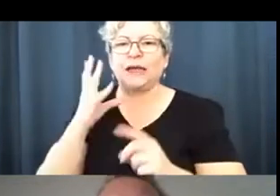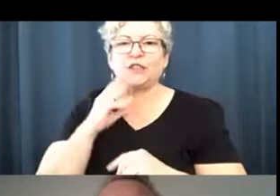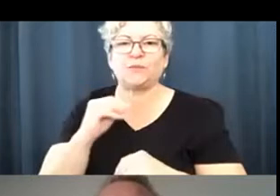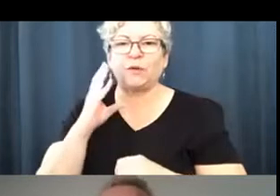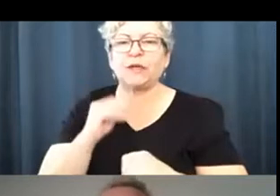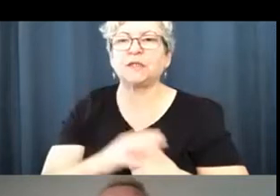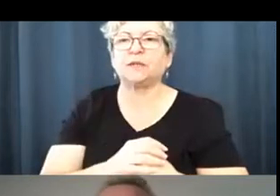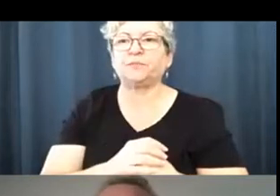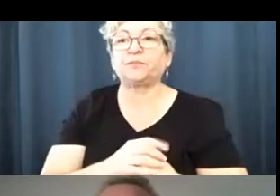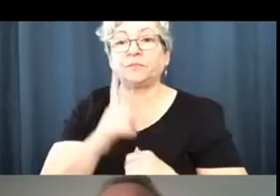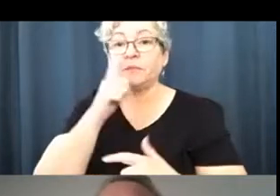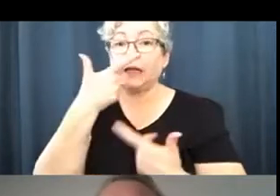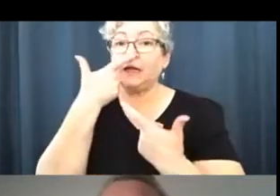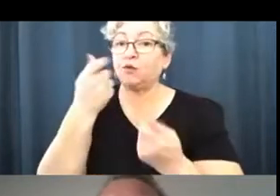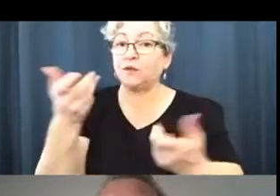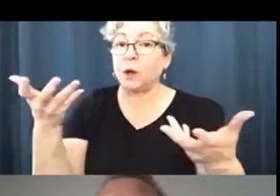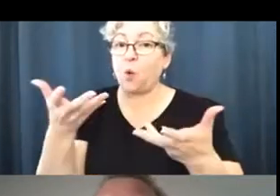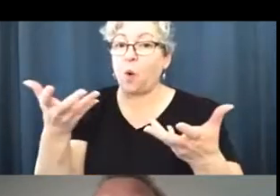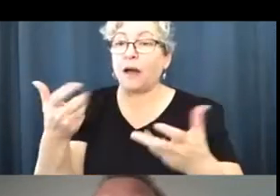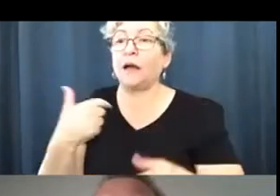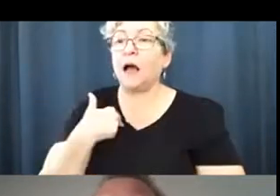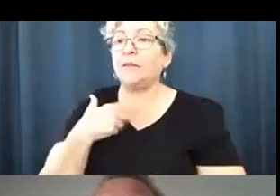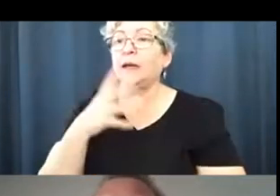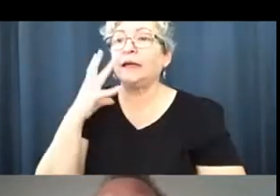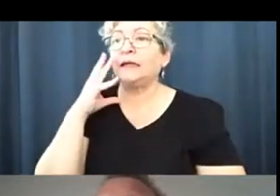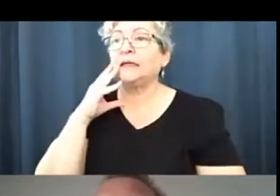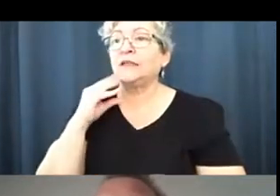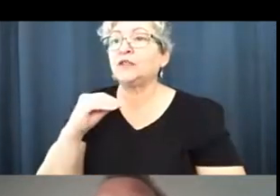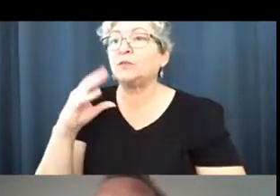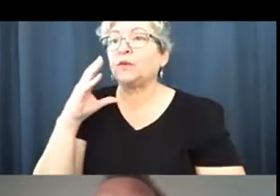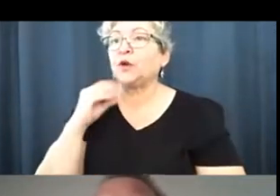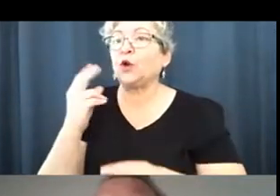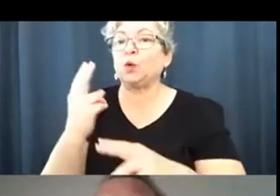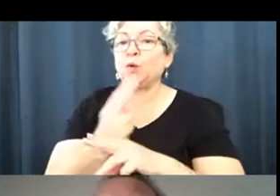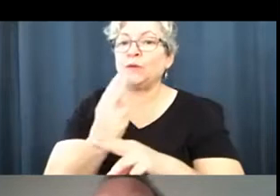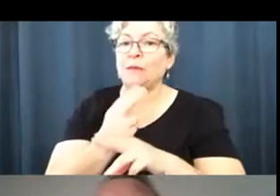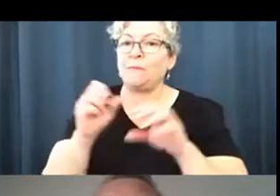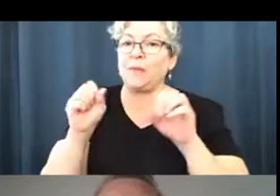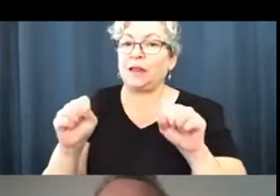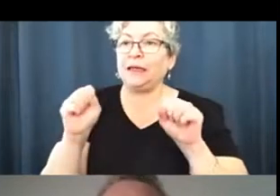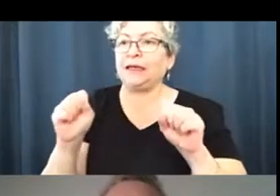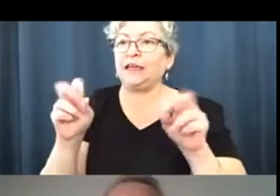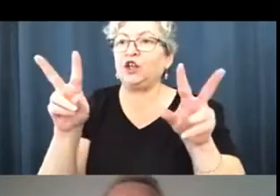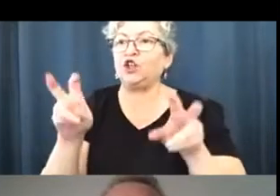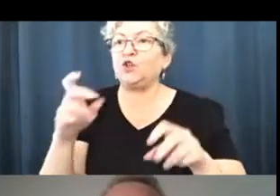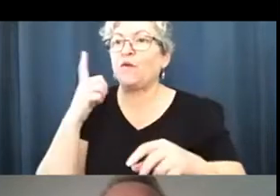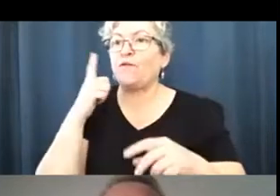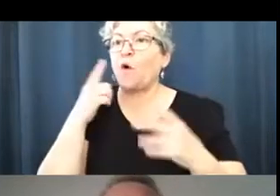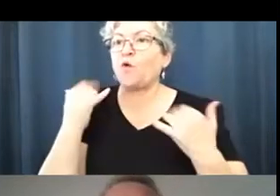Interestingly, I'm experiencing a usability issue right now. If you notice, I've got an earbud in my ear.